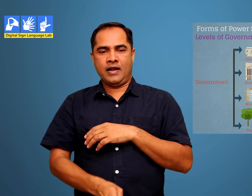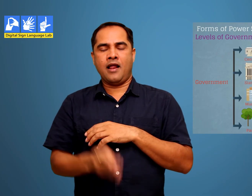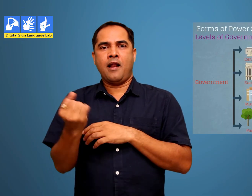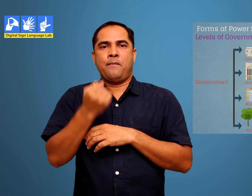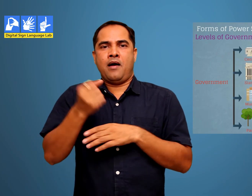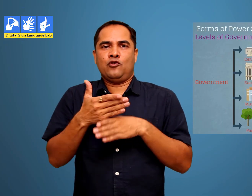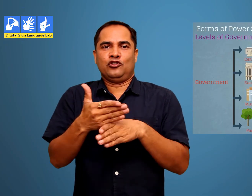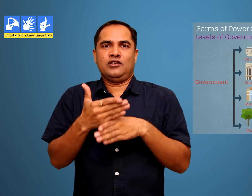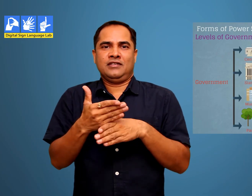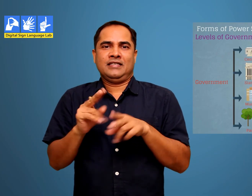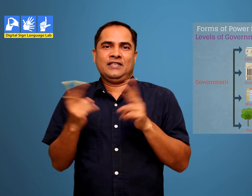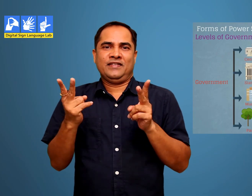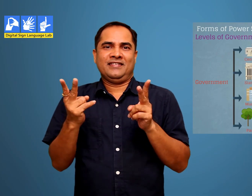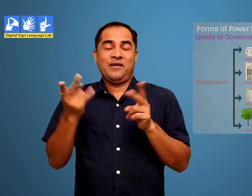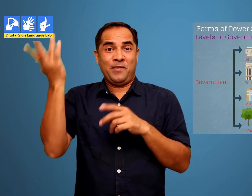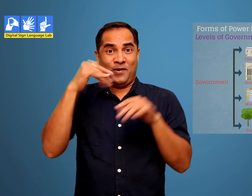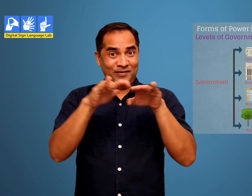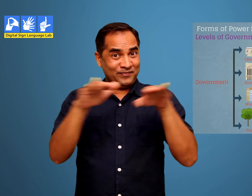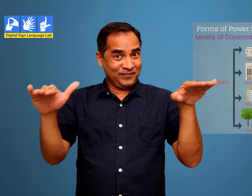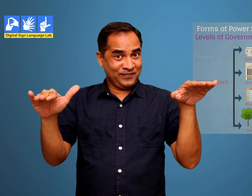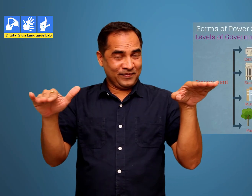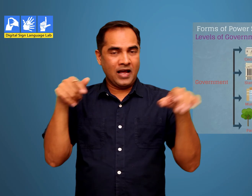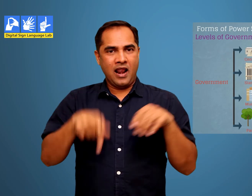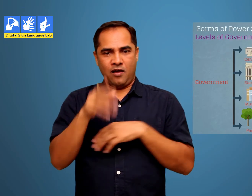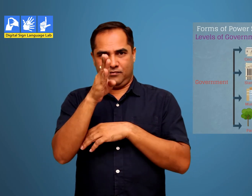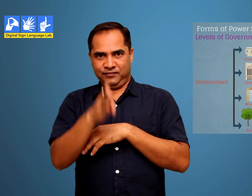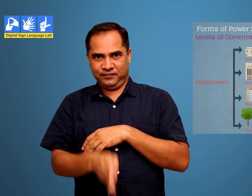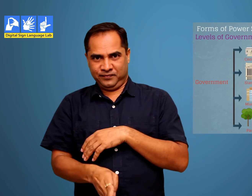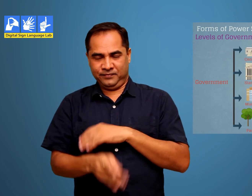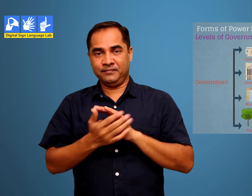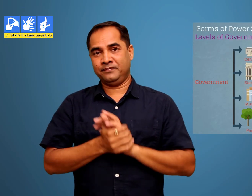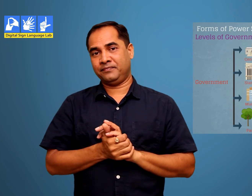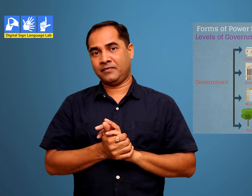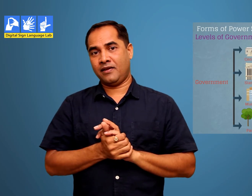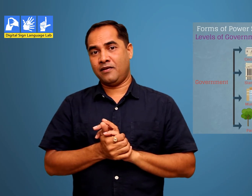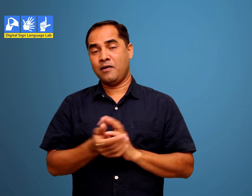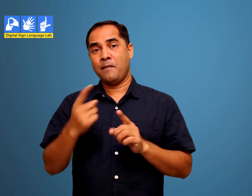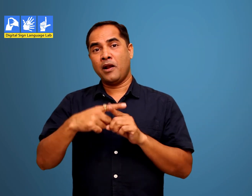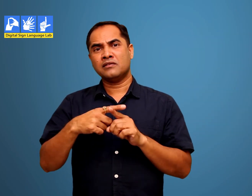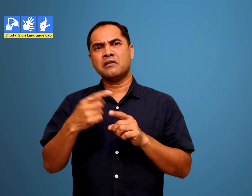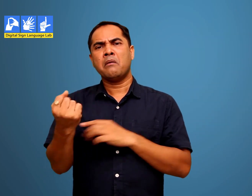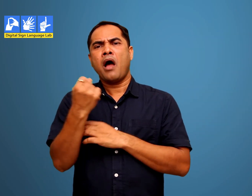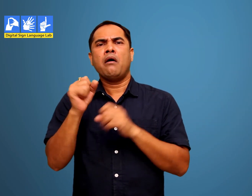Earlier we did be horizontal, now this is the vertical division of power. There